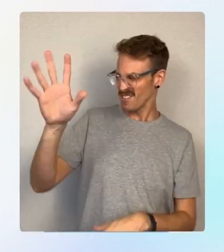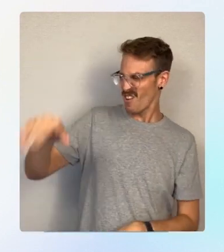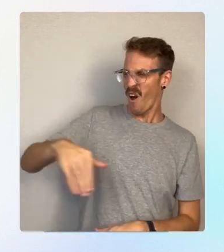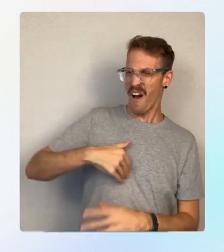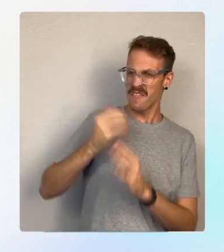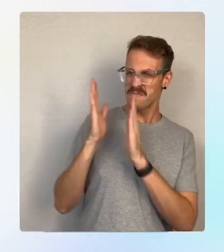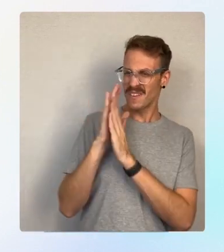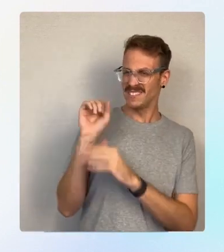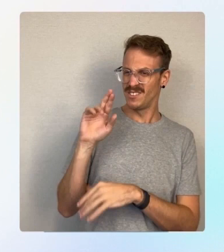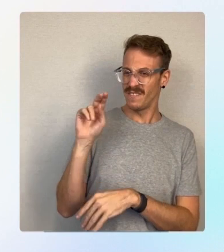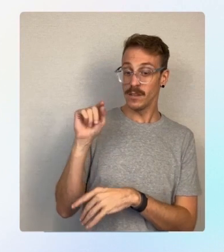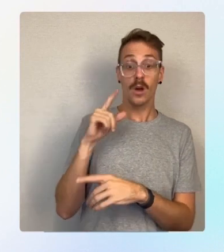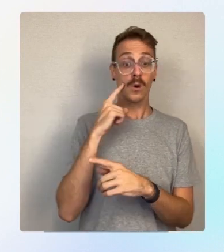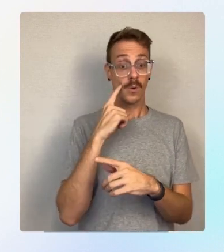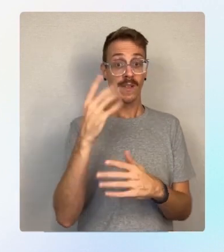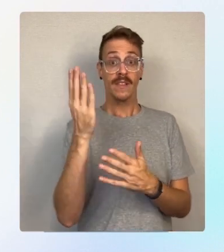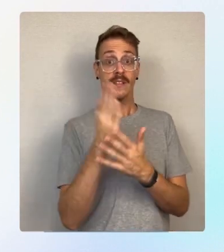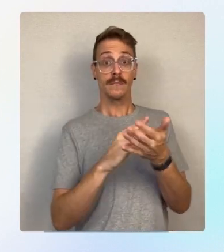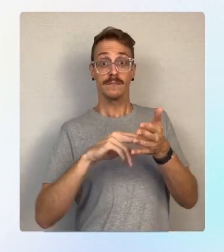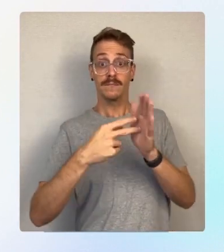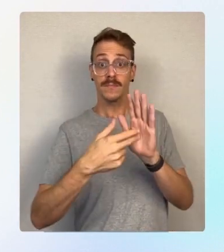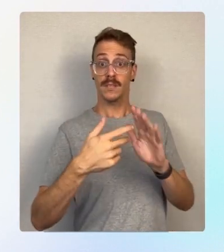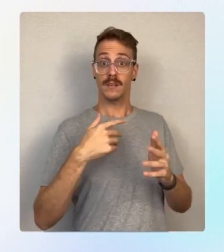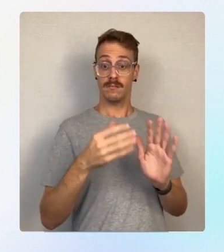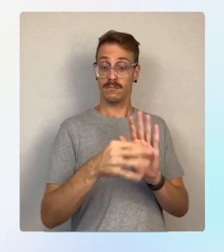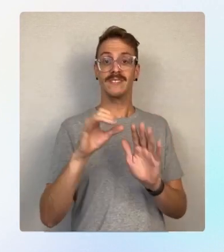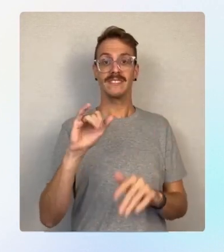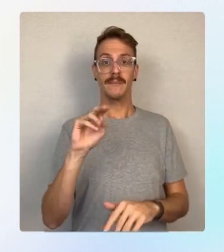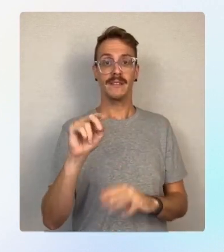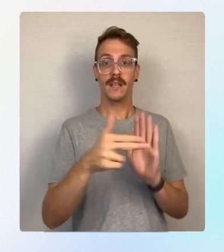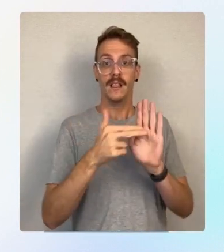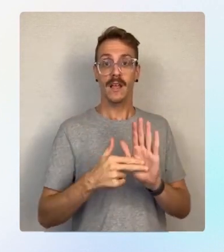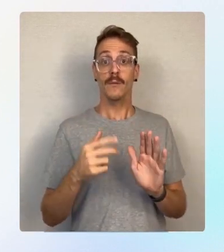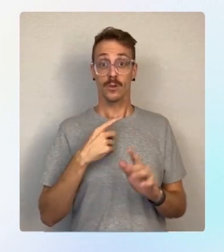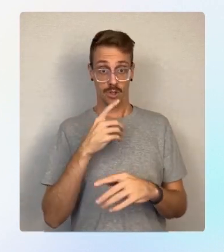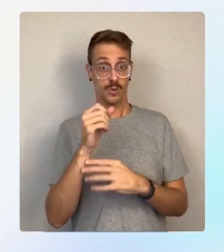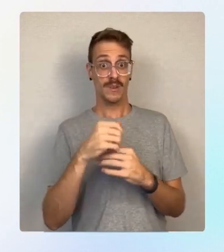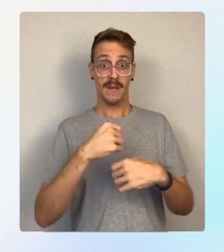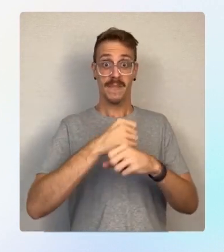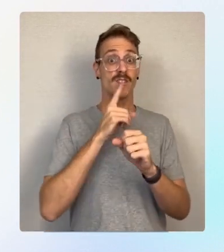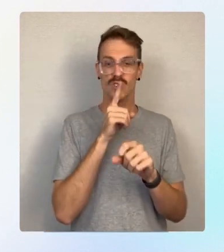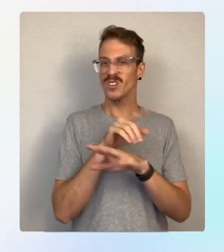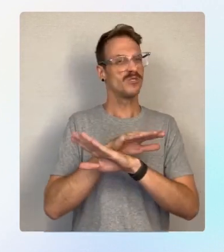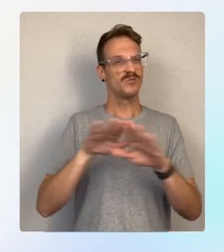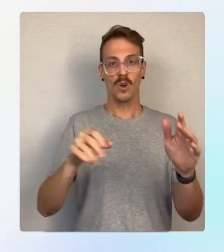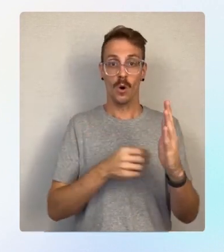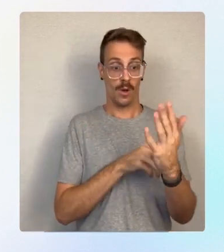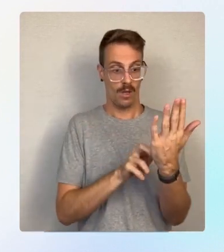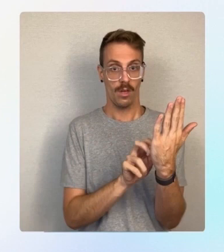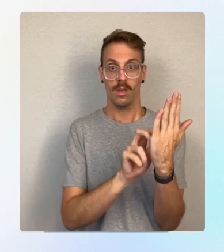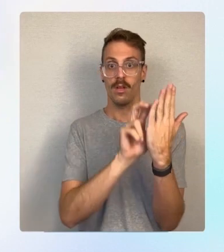With semantic object labels like wall and table, which are also part of Scene Model, you can make sure he doesn't crawl up the bed.